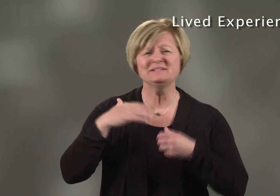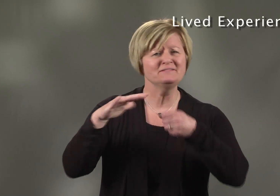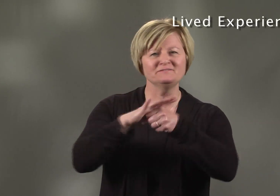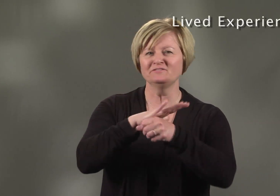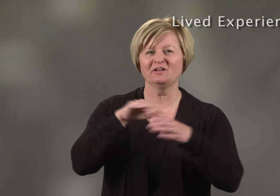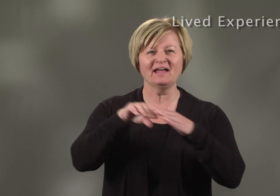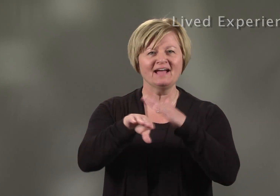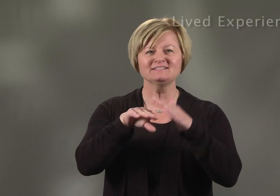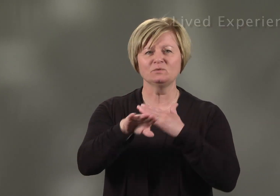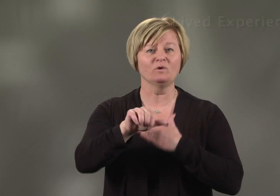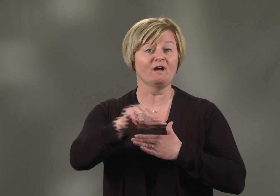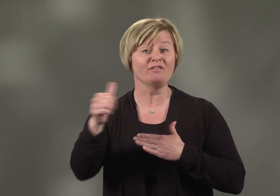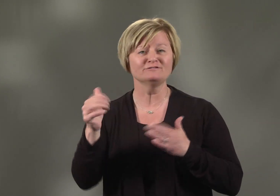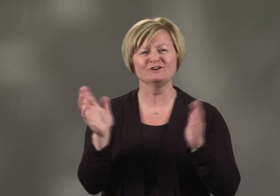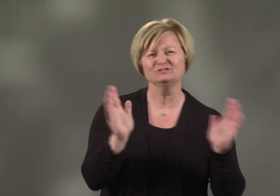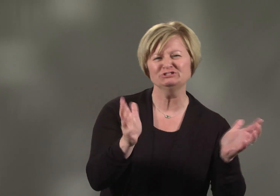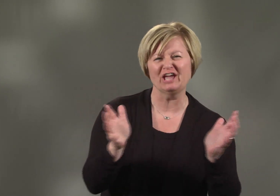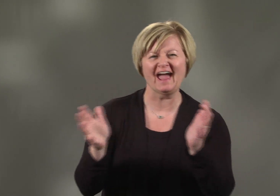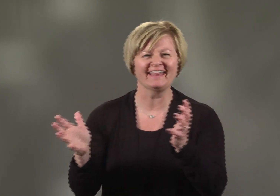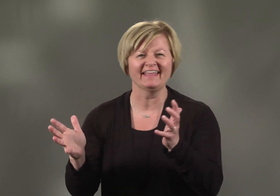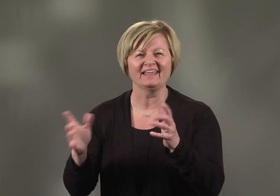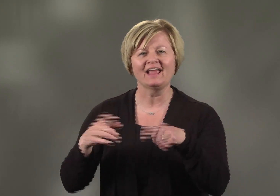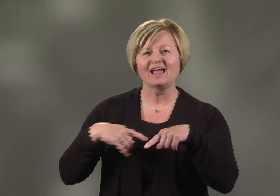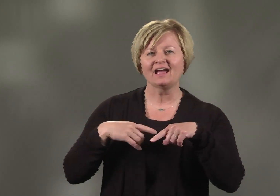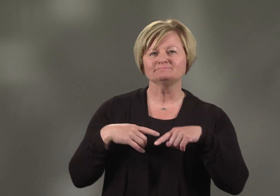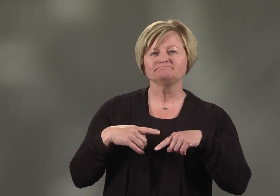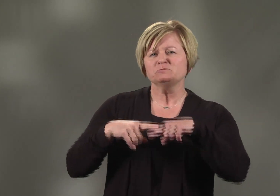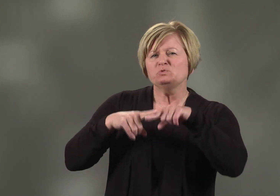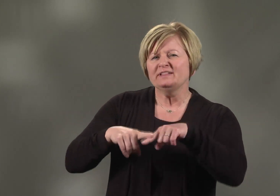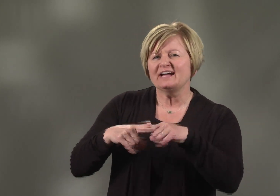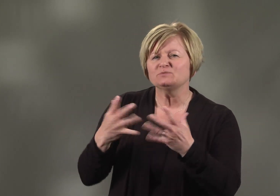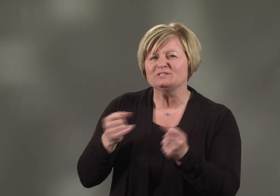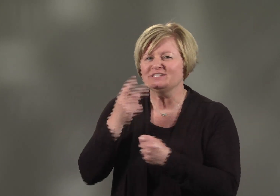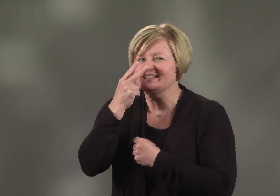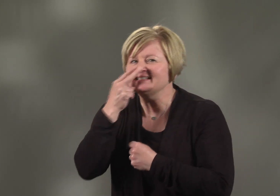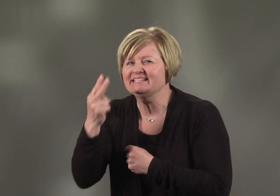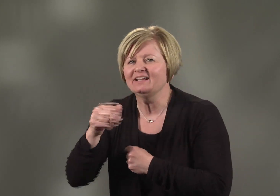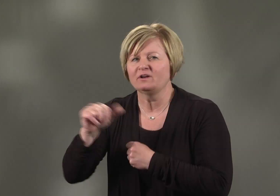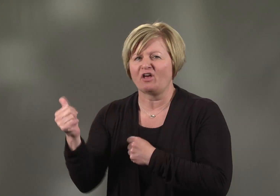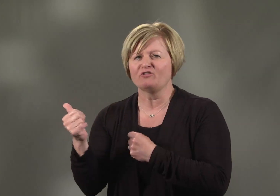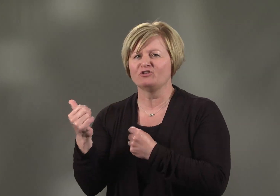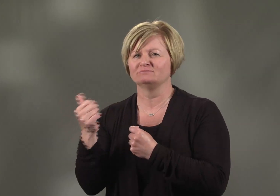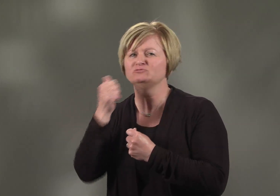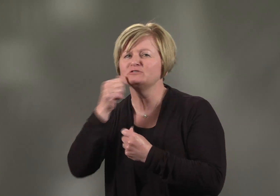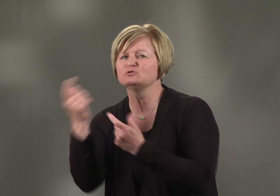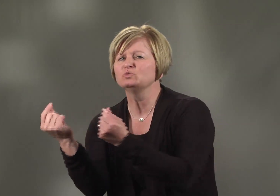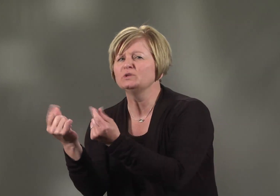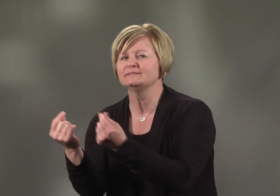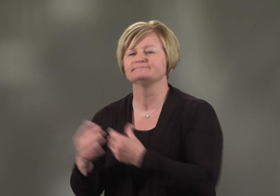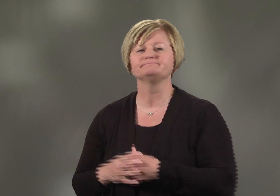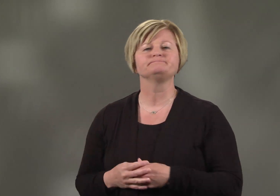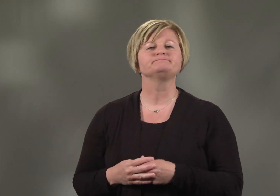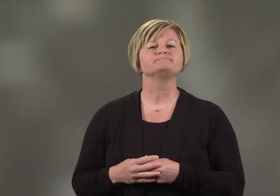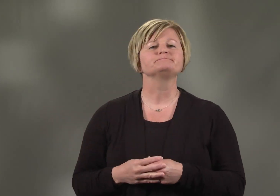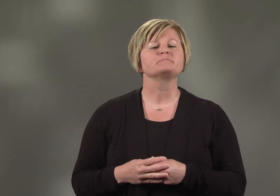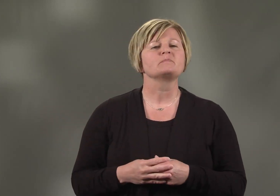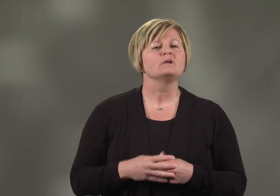but does not have the full access when others are chatting and relies on what she can see other girls are doing.